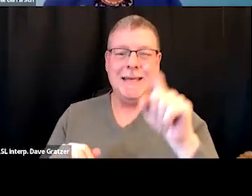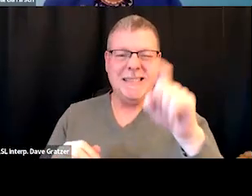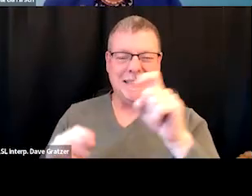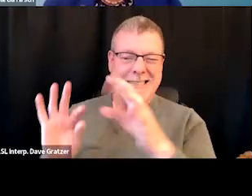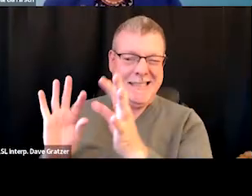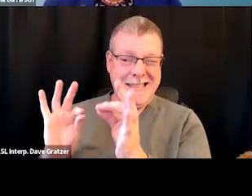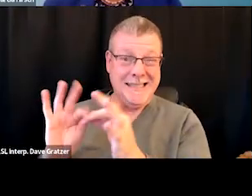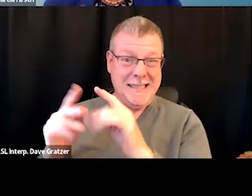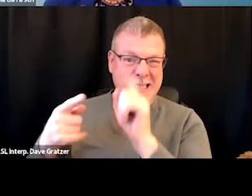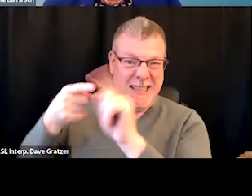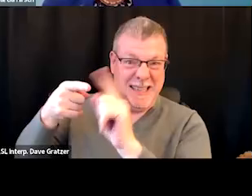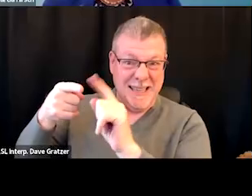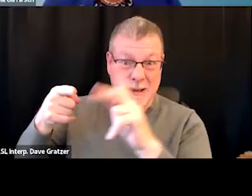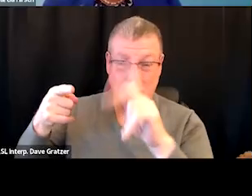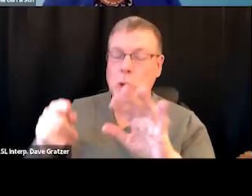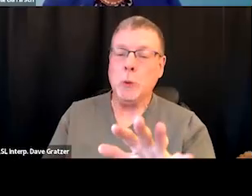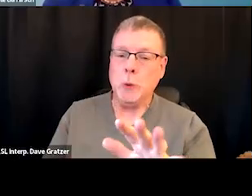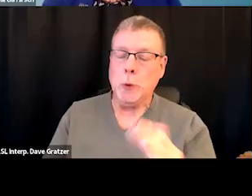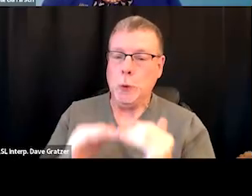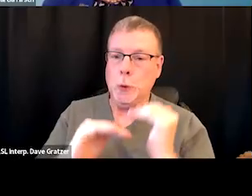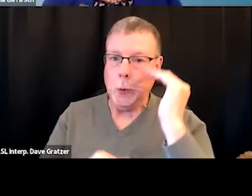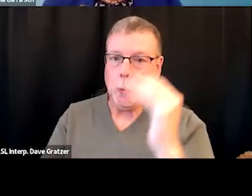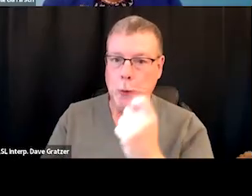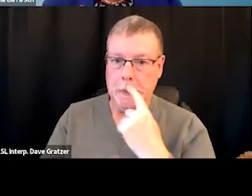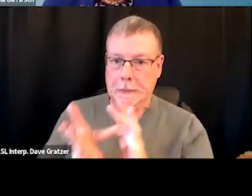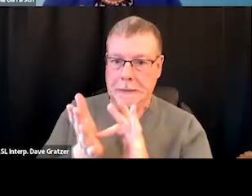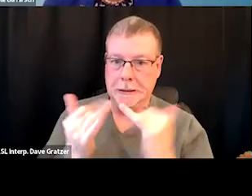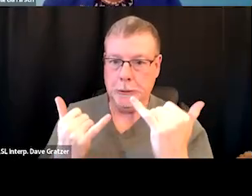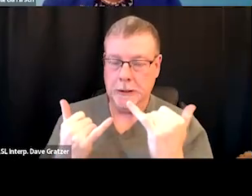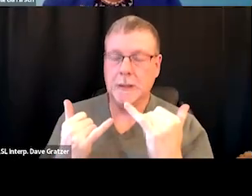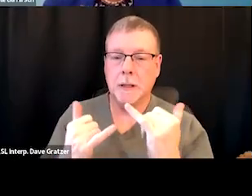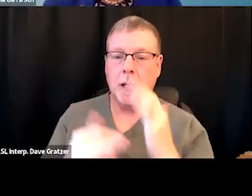really, really, um, overmedicated today. Um, he's nodding off in the back.